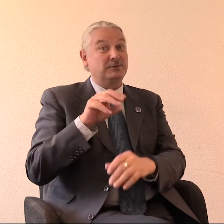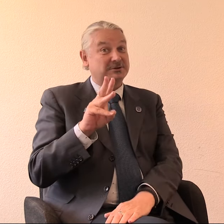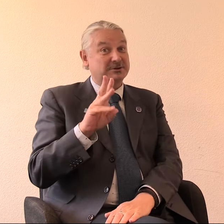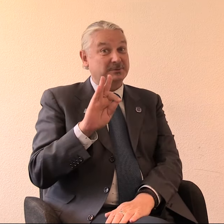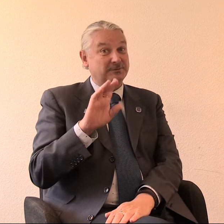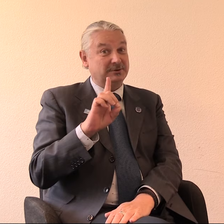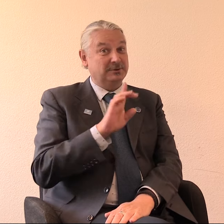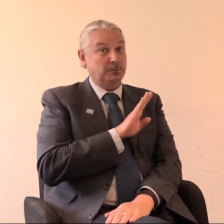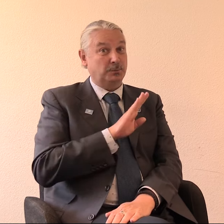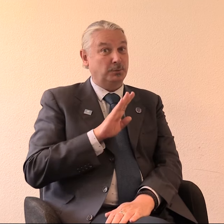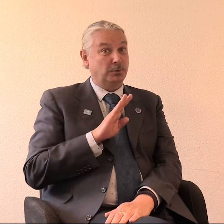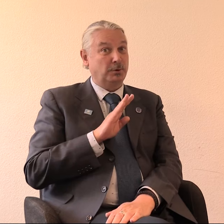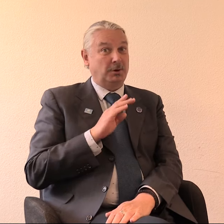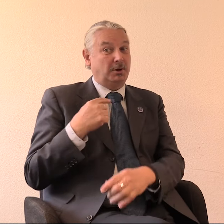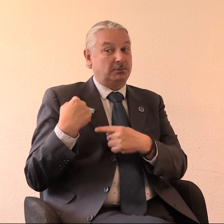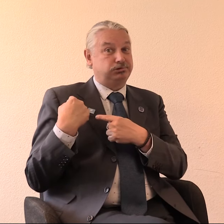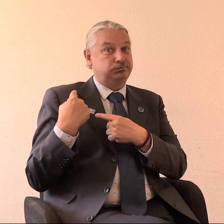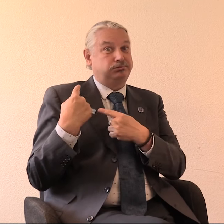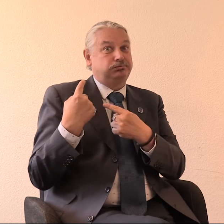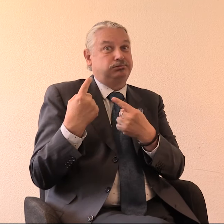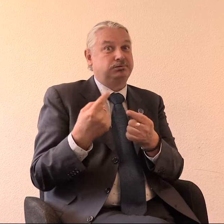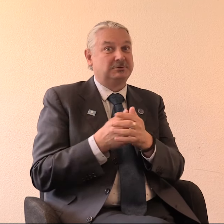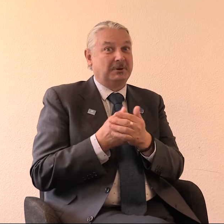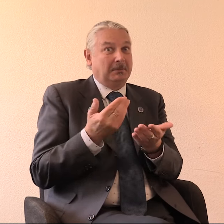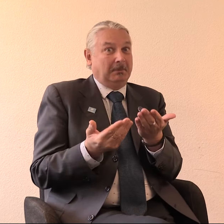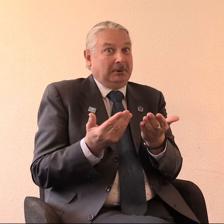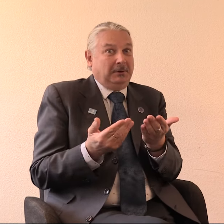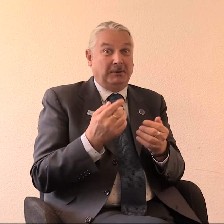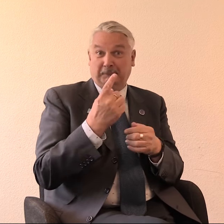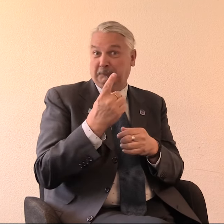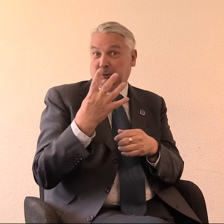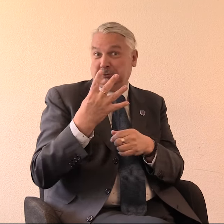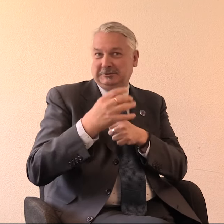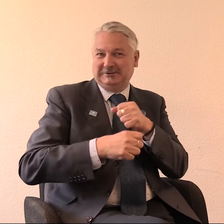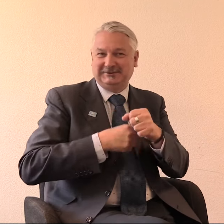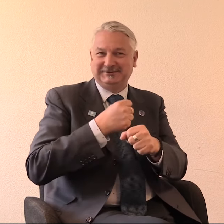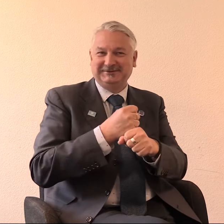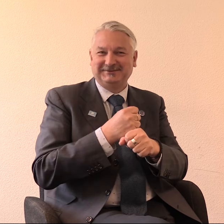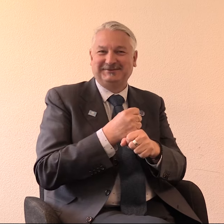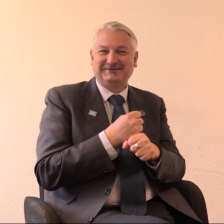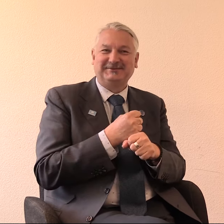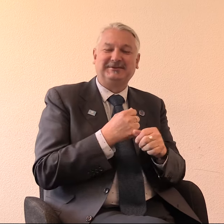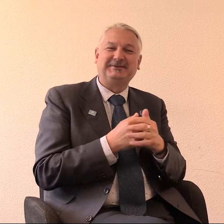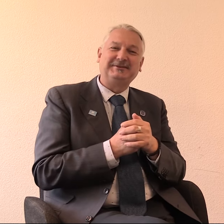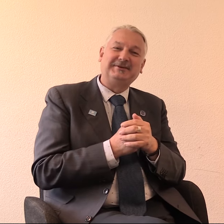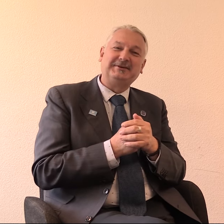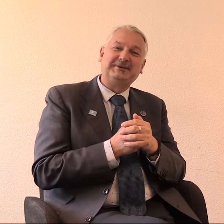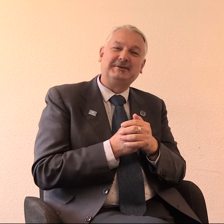I have been involved in the WFD Board for a long period, totaling 14 years all up.